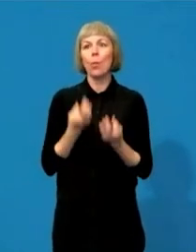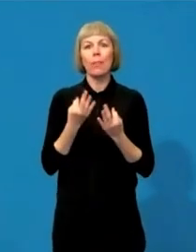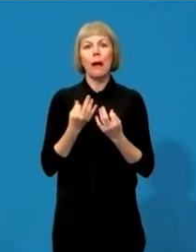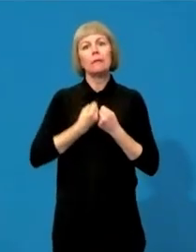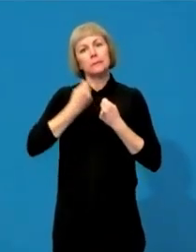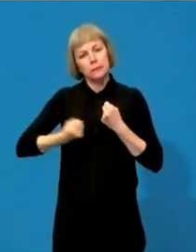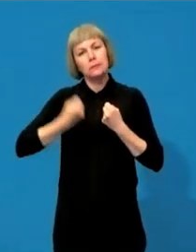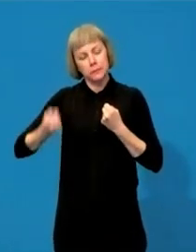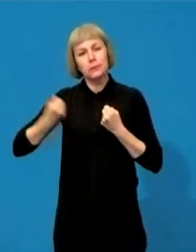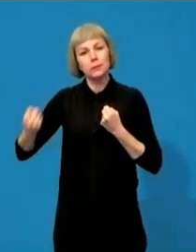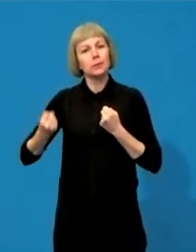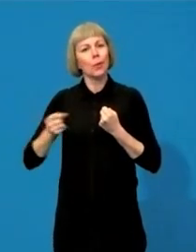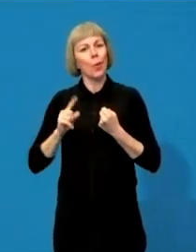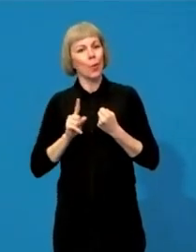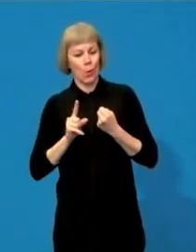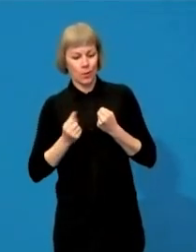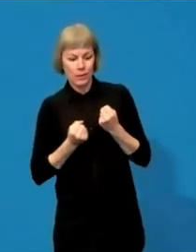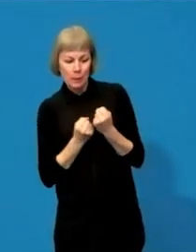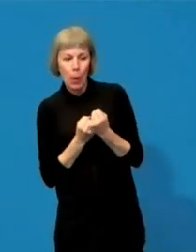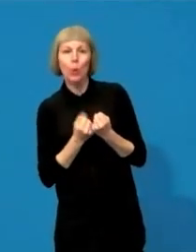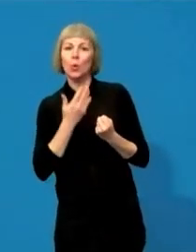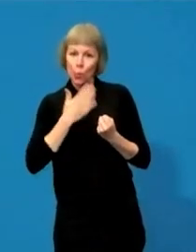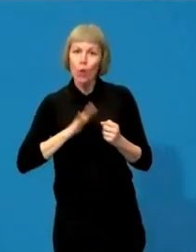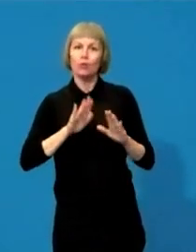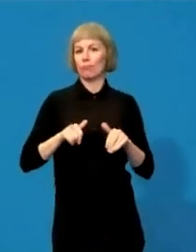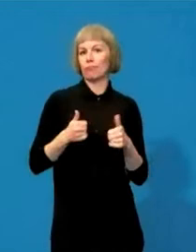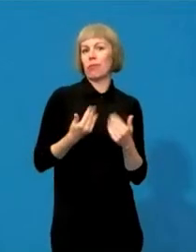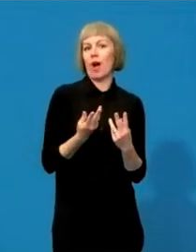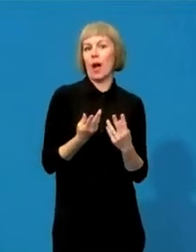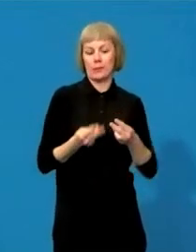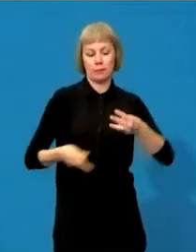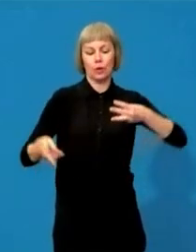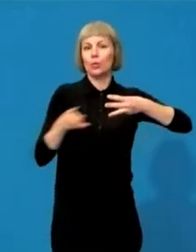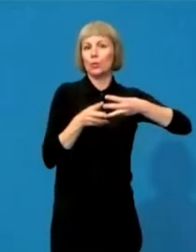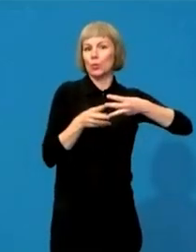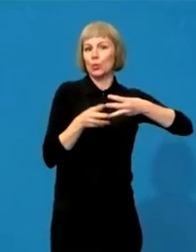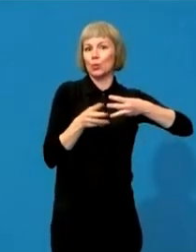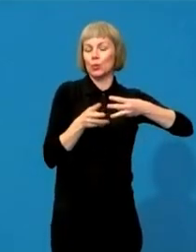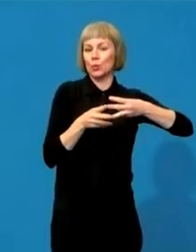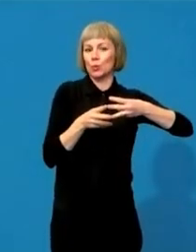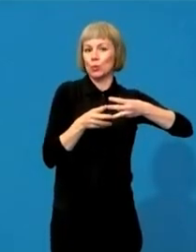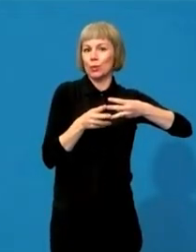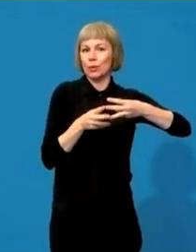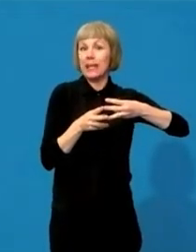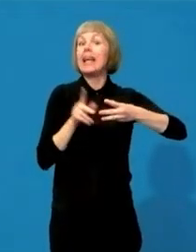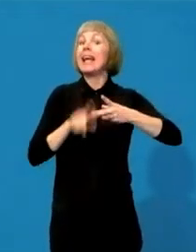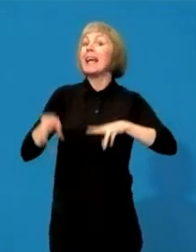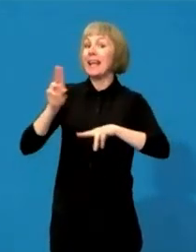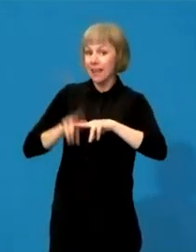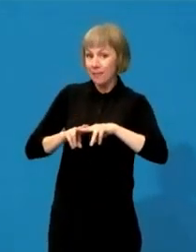what sort of supports would you like to see Tylon and Quaden have, if the NDIS was able